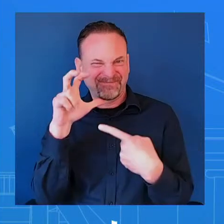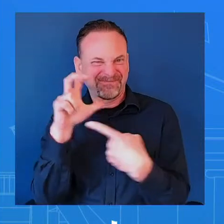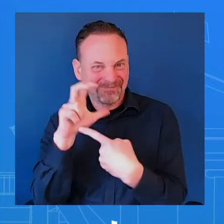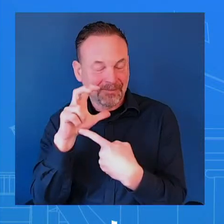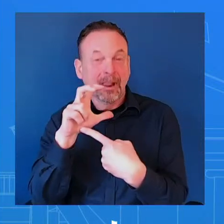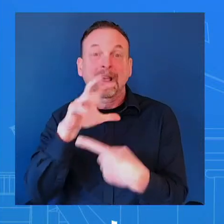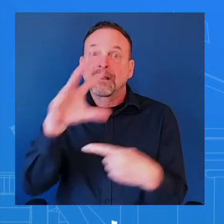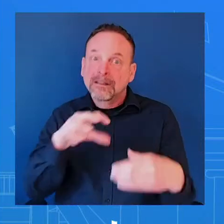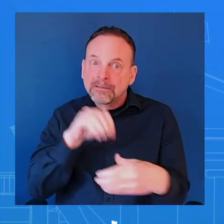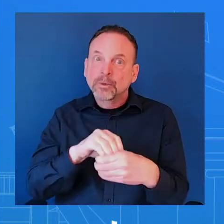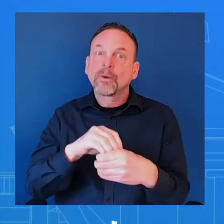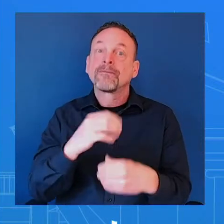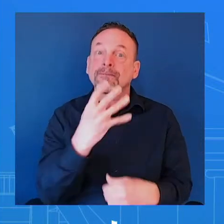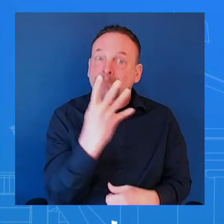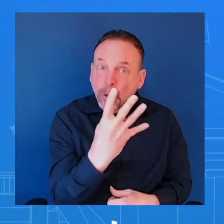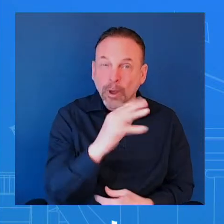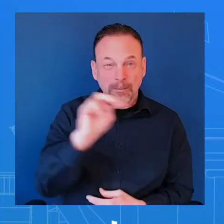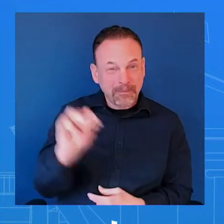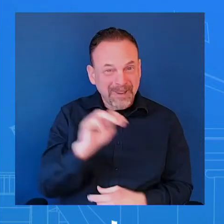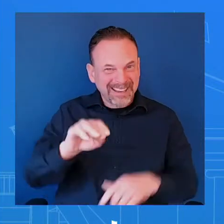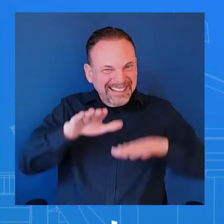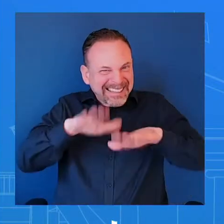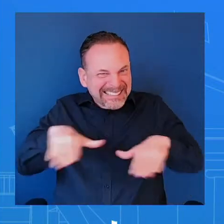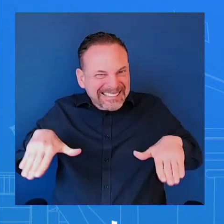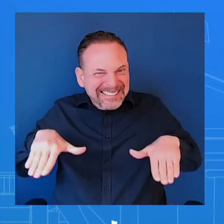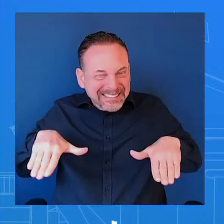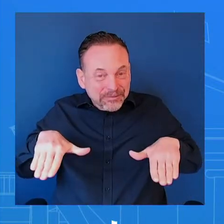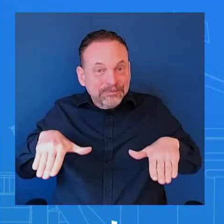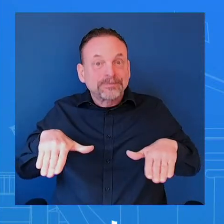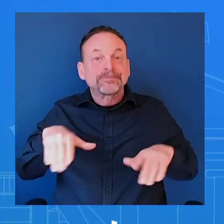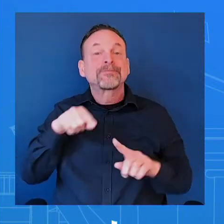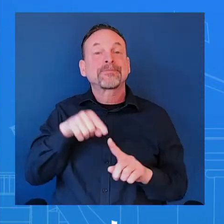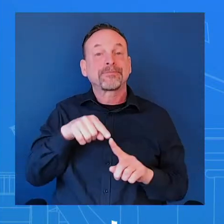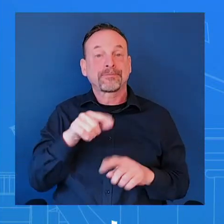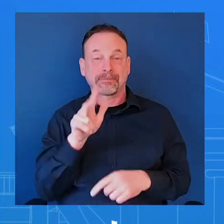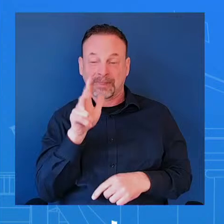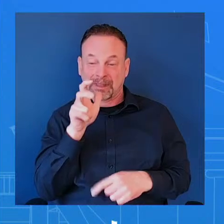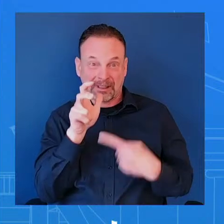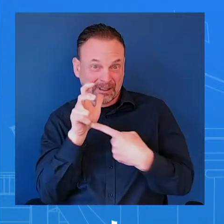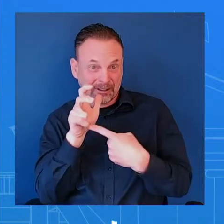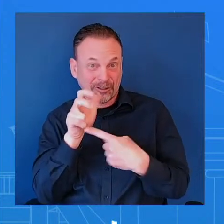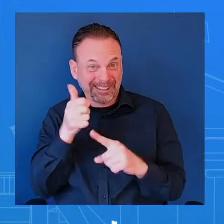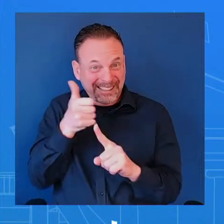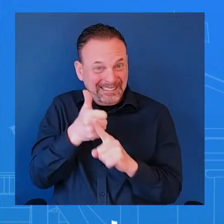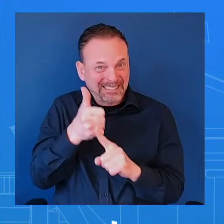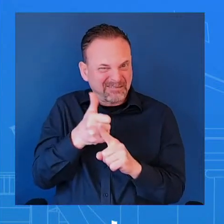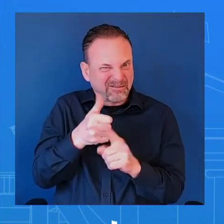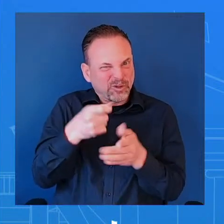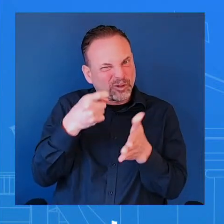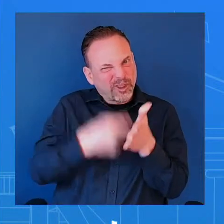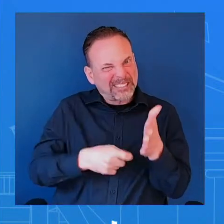for inhalers without insurance, despite the fact that it costs less than five bucks to make an inhaler.